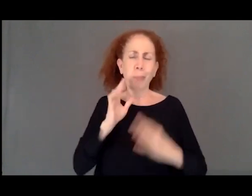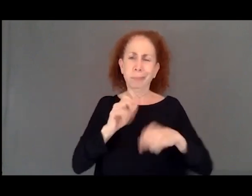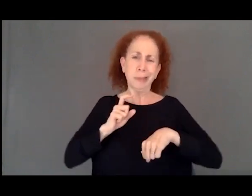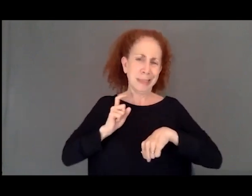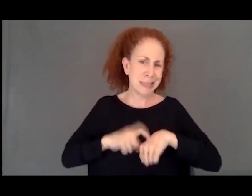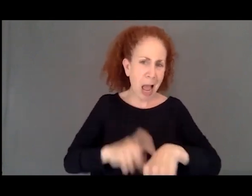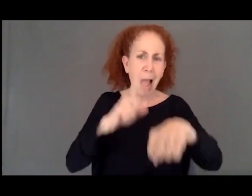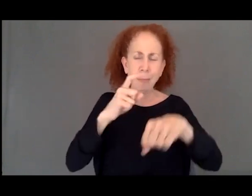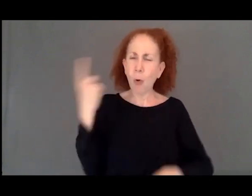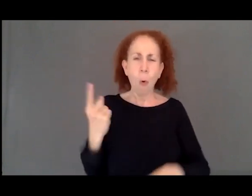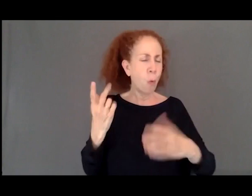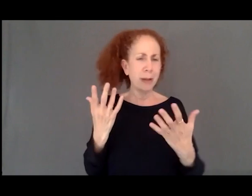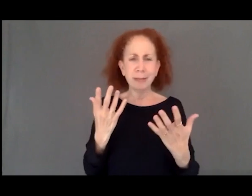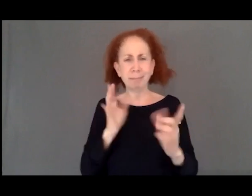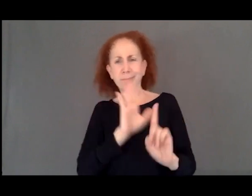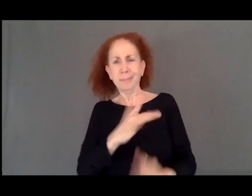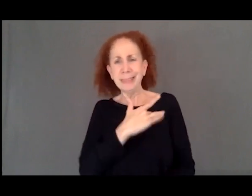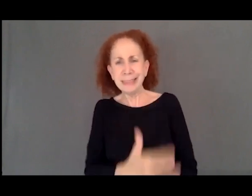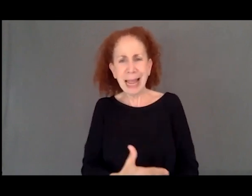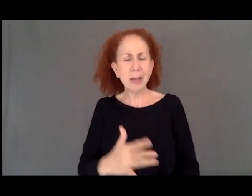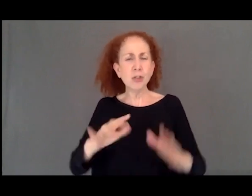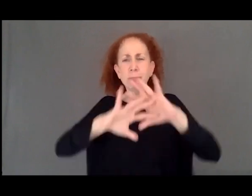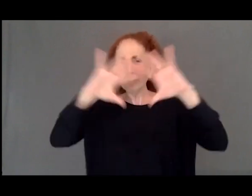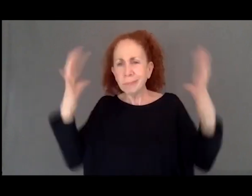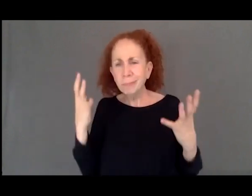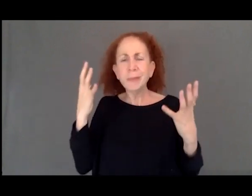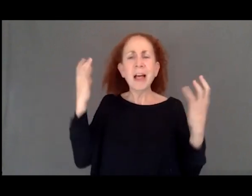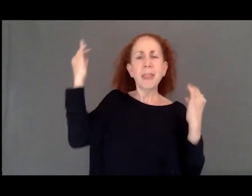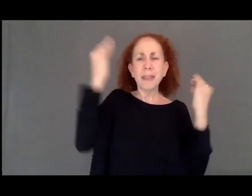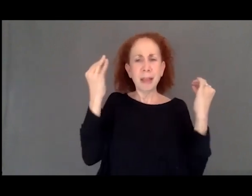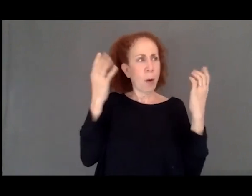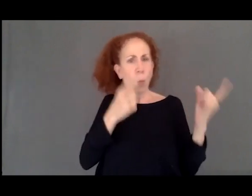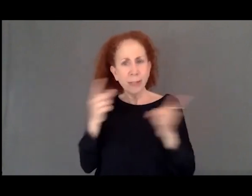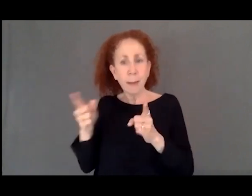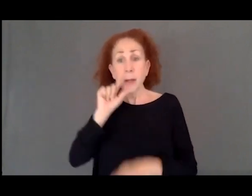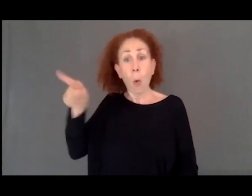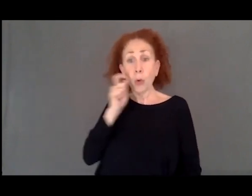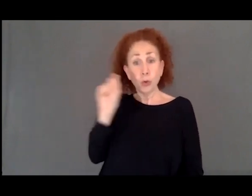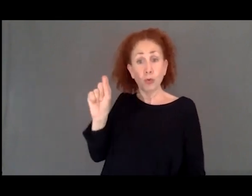and so apt at thinking about so much of what's happening in the contemporary world, and not just in Ukraine.